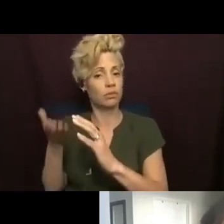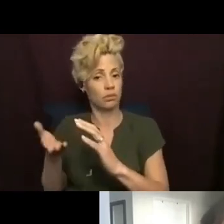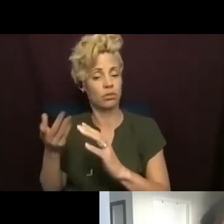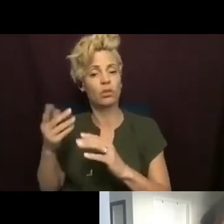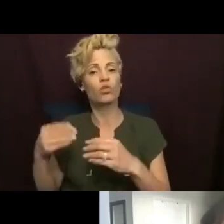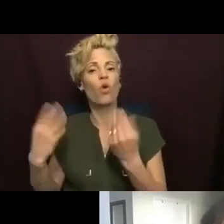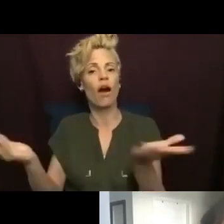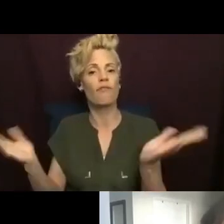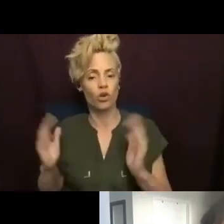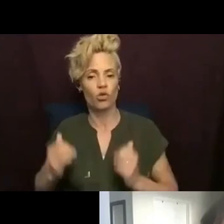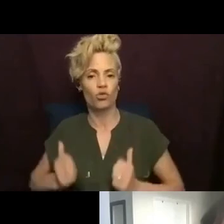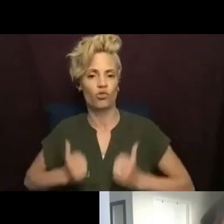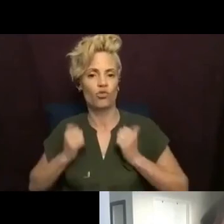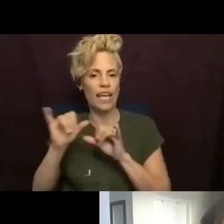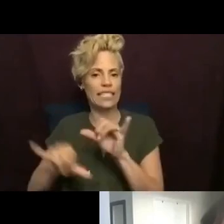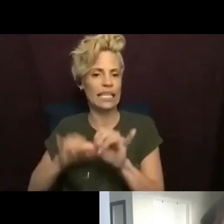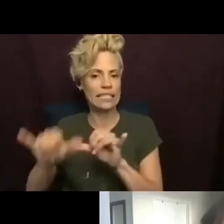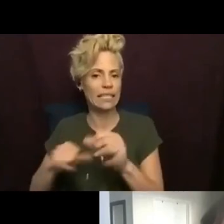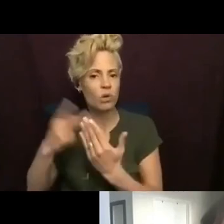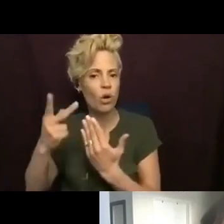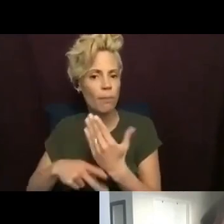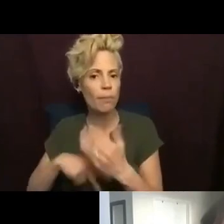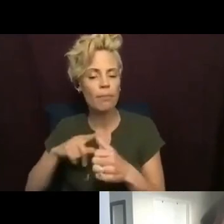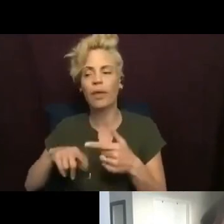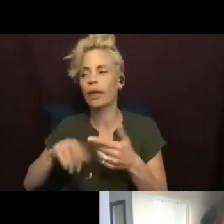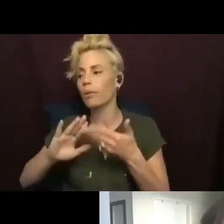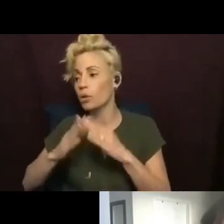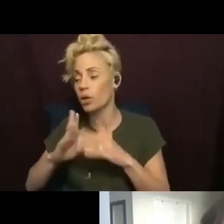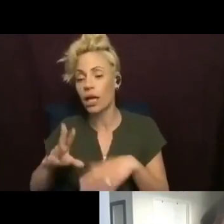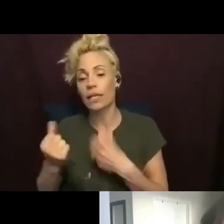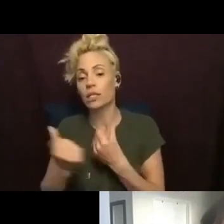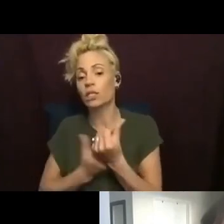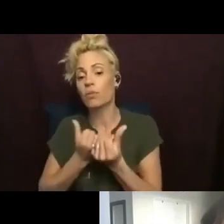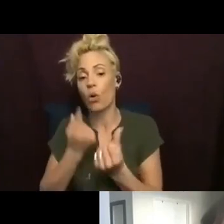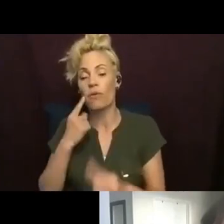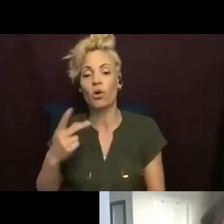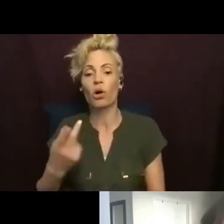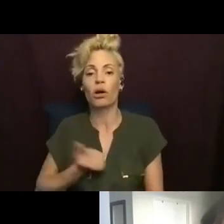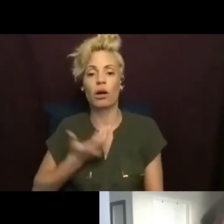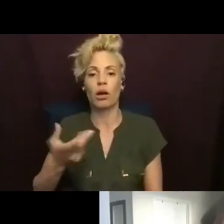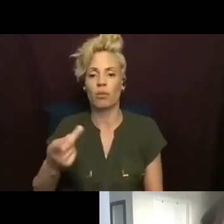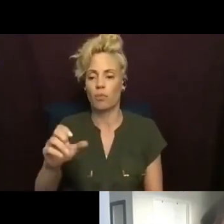and community and support for poets with disabilities. So, check that out.